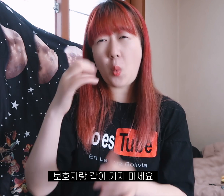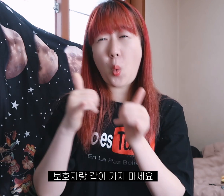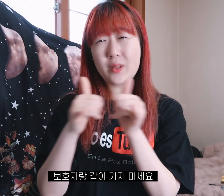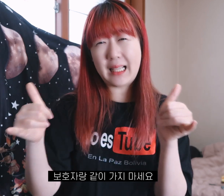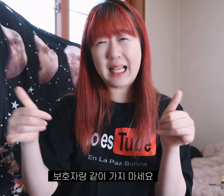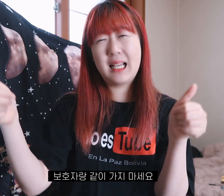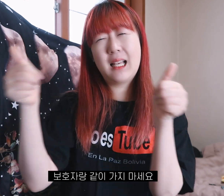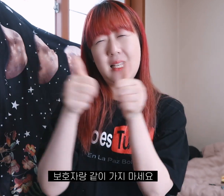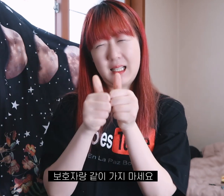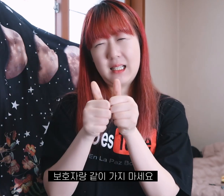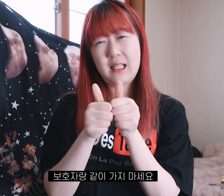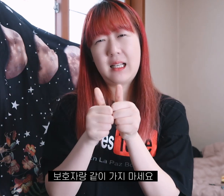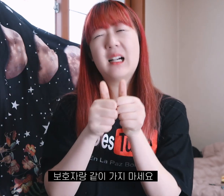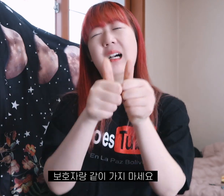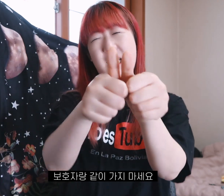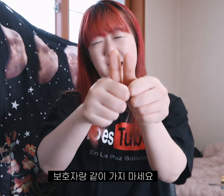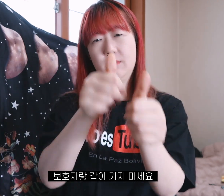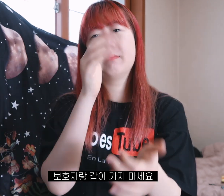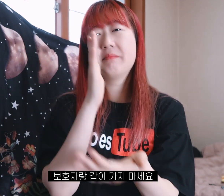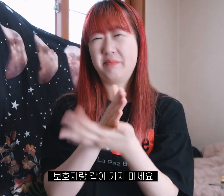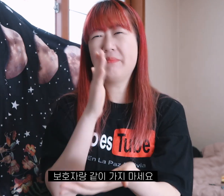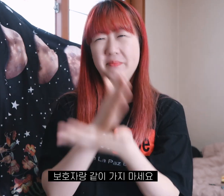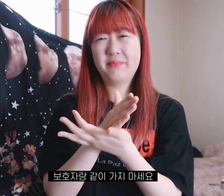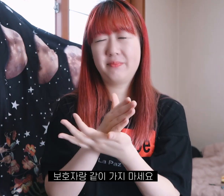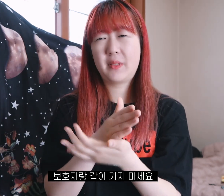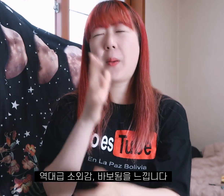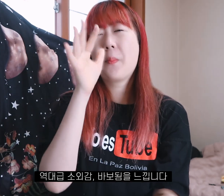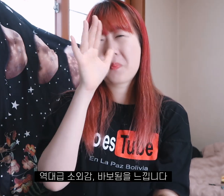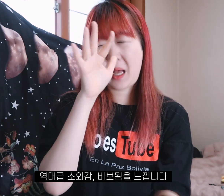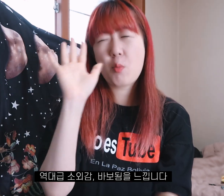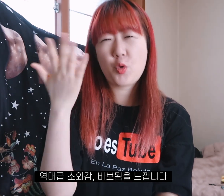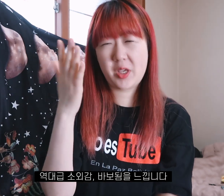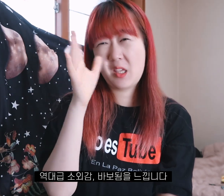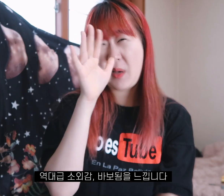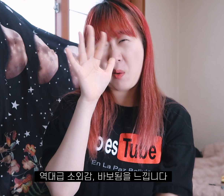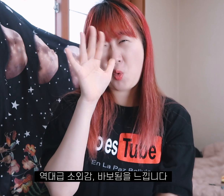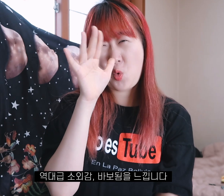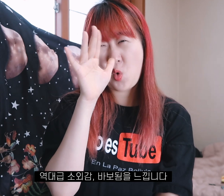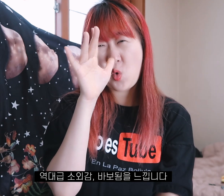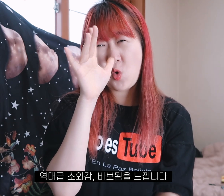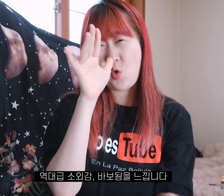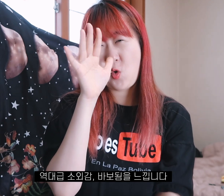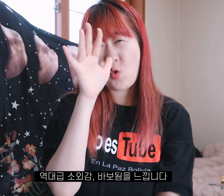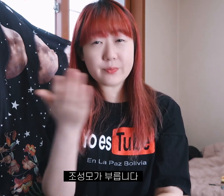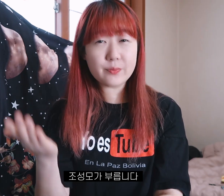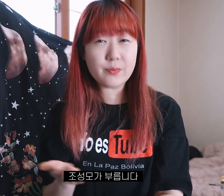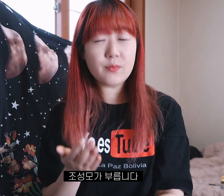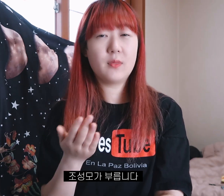don't go with your guardian. I feel a tremendous sense of alienation.